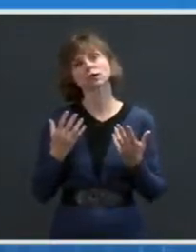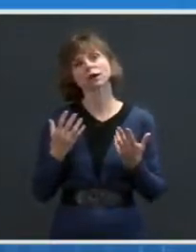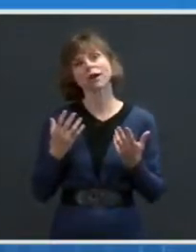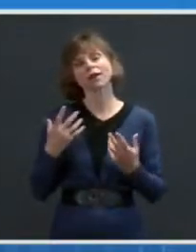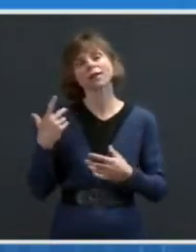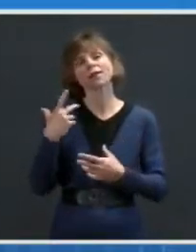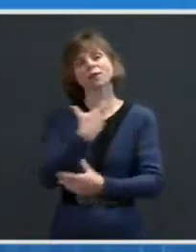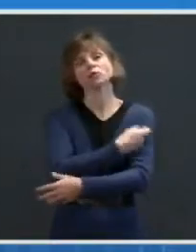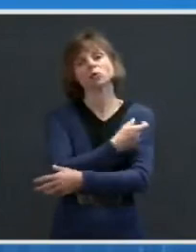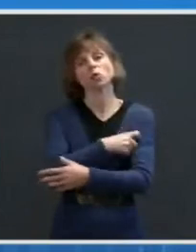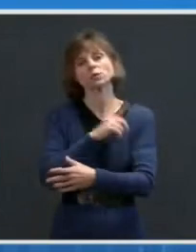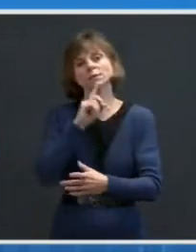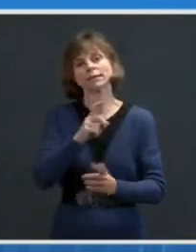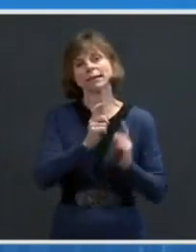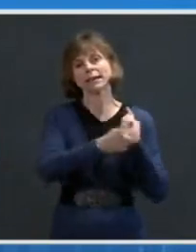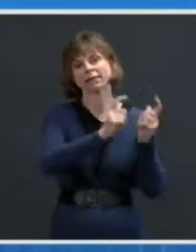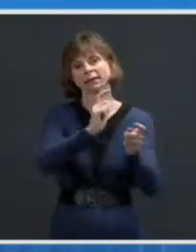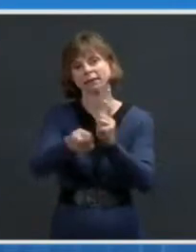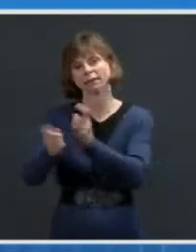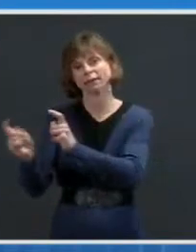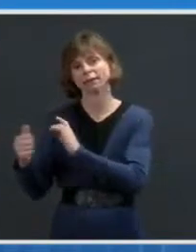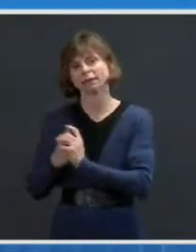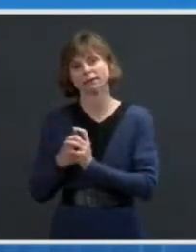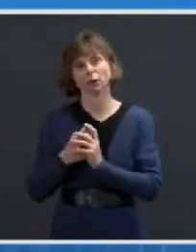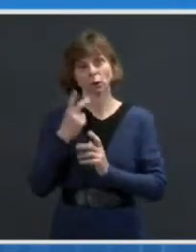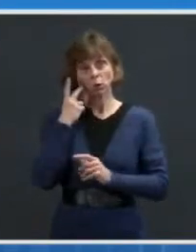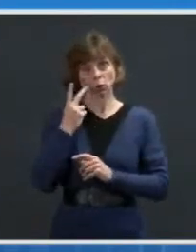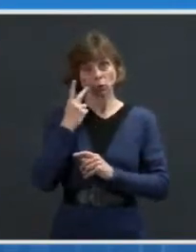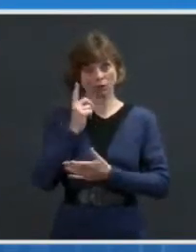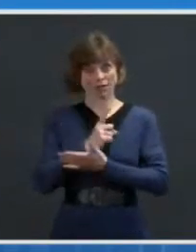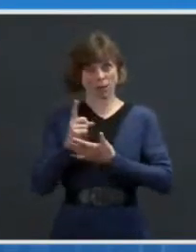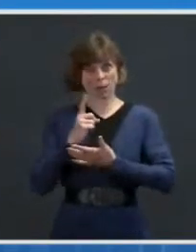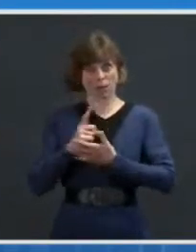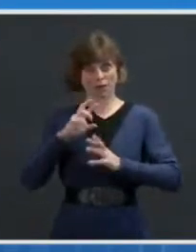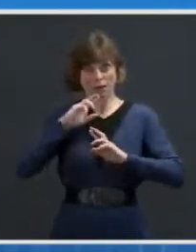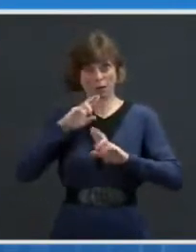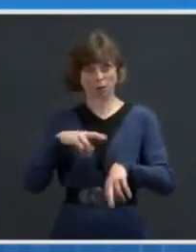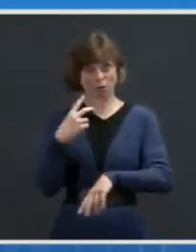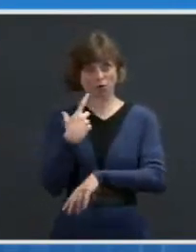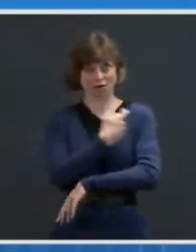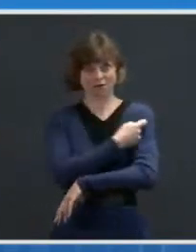NEXT, WANT TO PROVIDE AN UPDATE ON THE PACE OF DOSES BEING